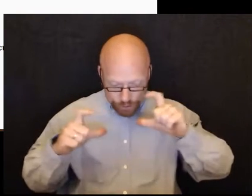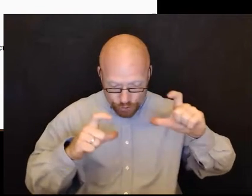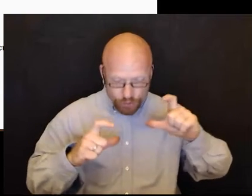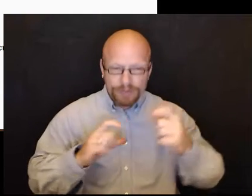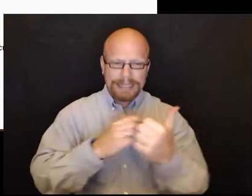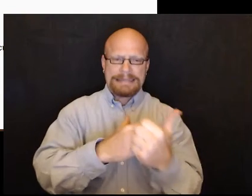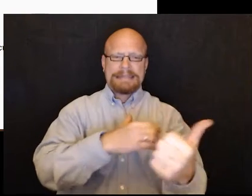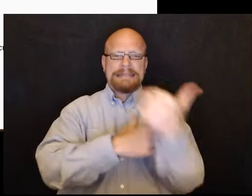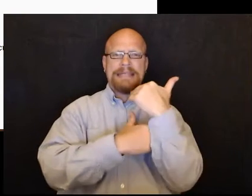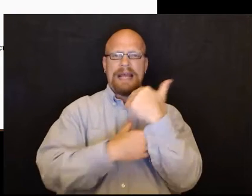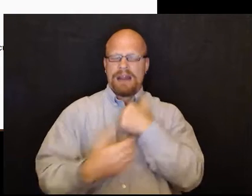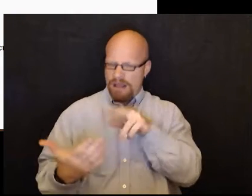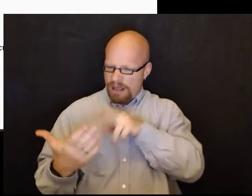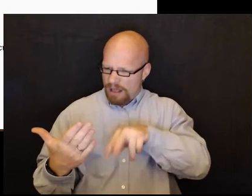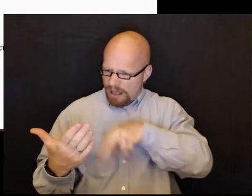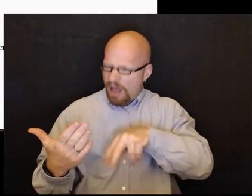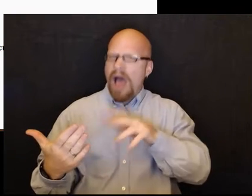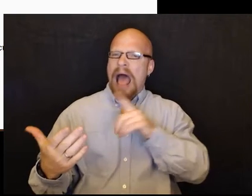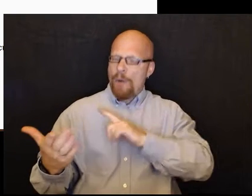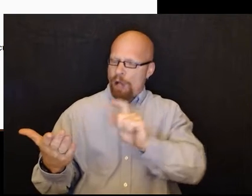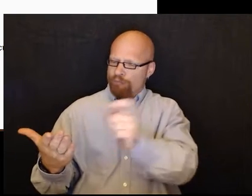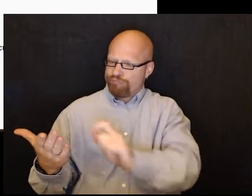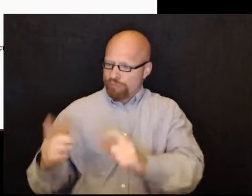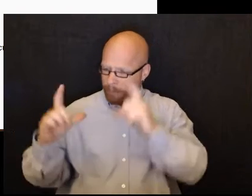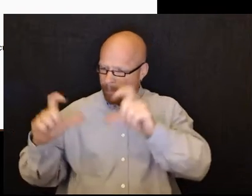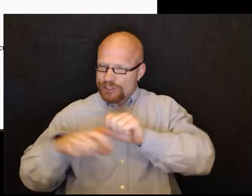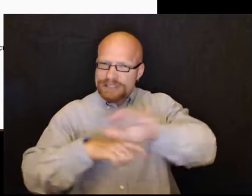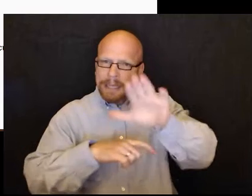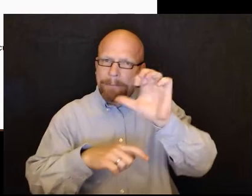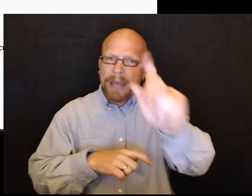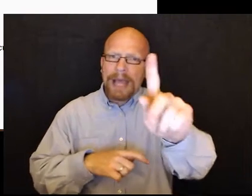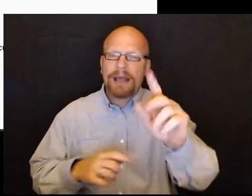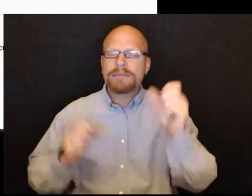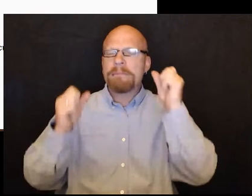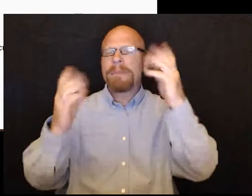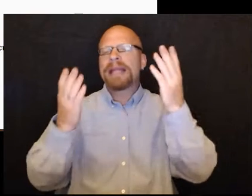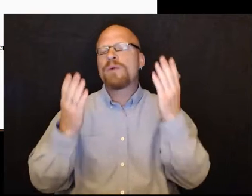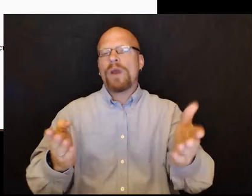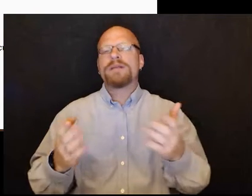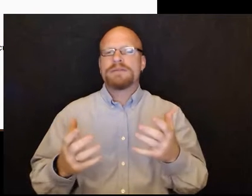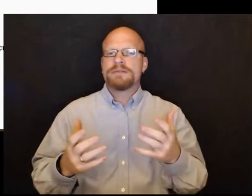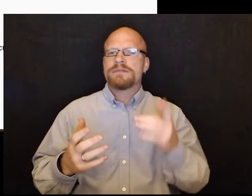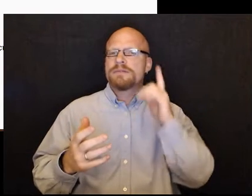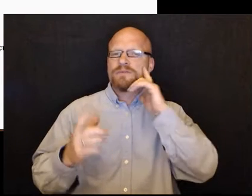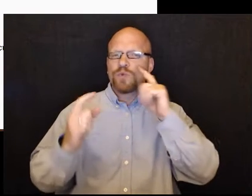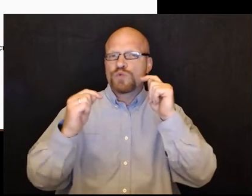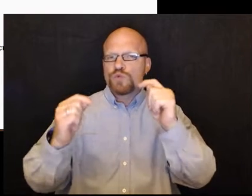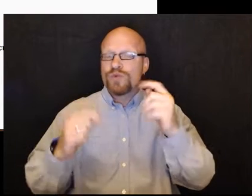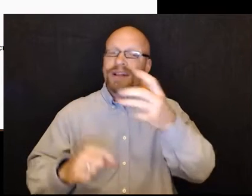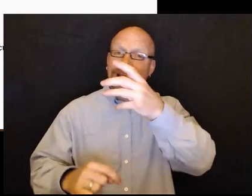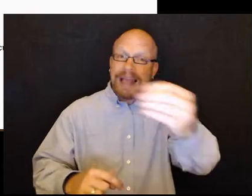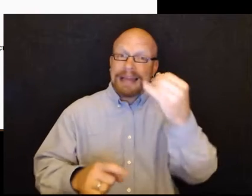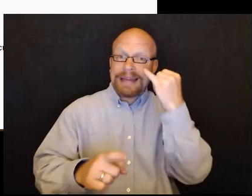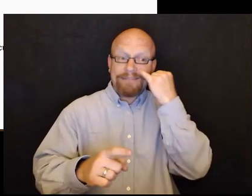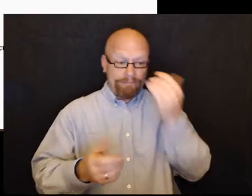you know I've had students take pictures with their phone of their homework send me the picture I work on it and I send it back as a picture